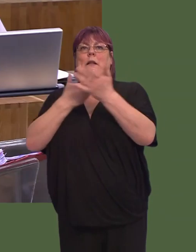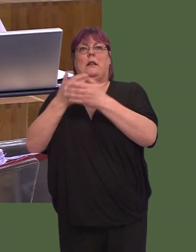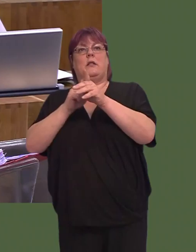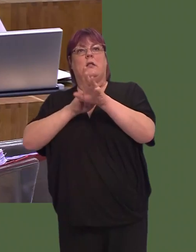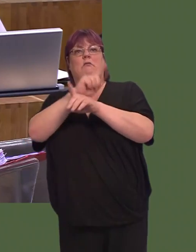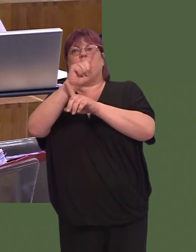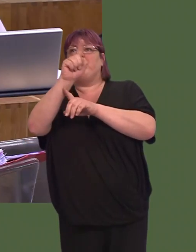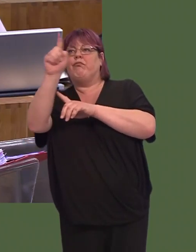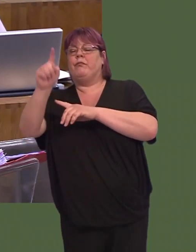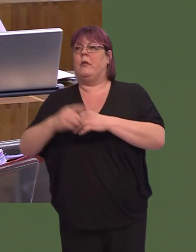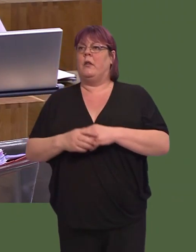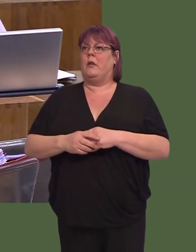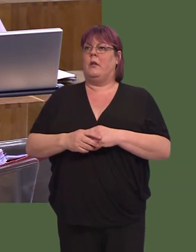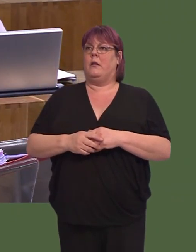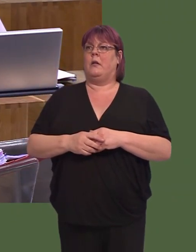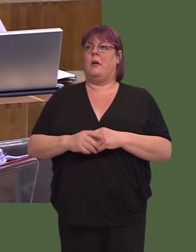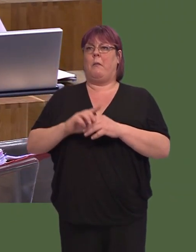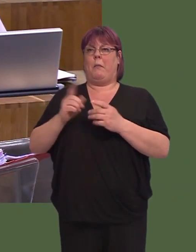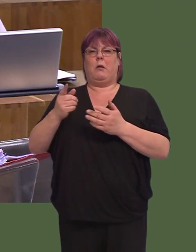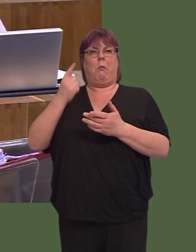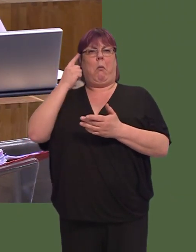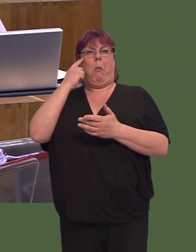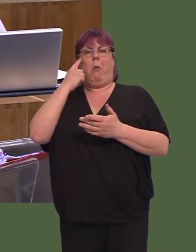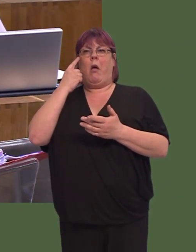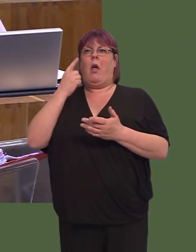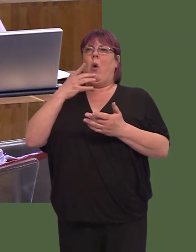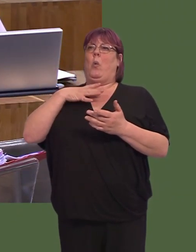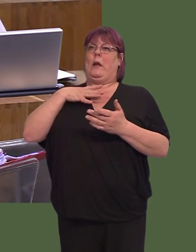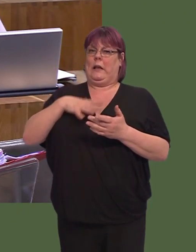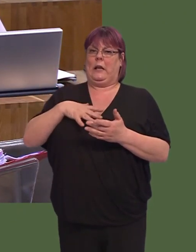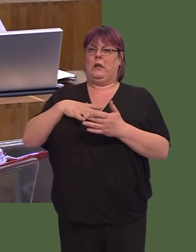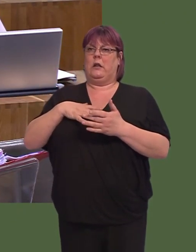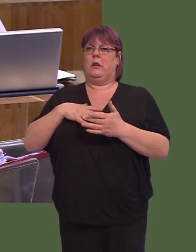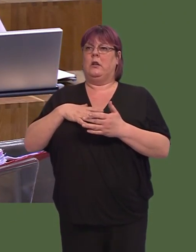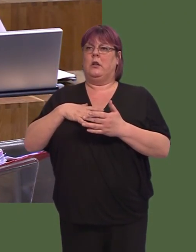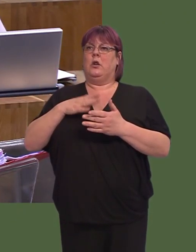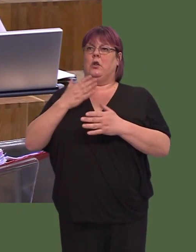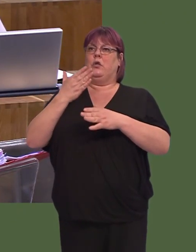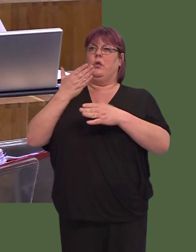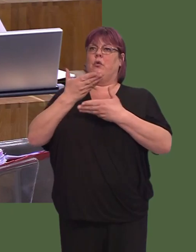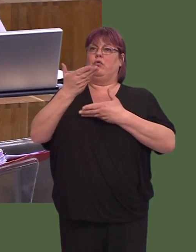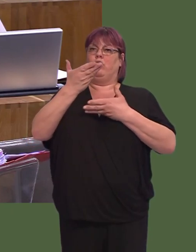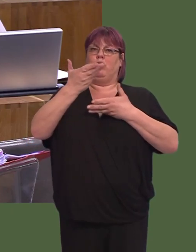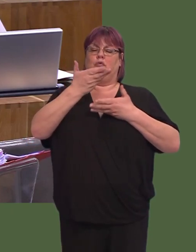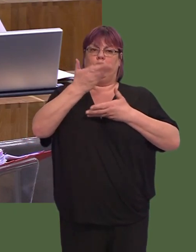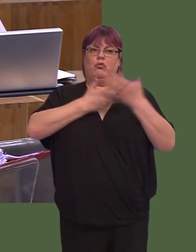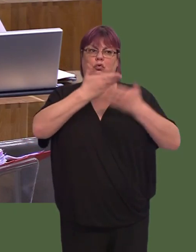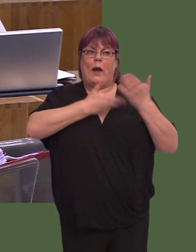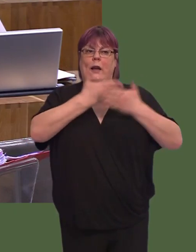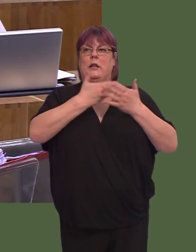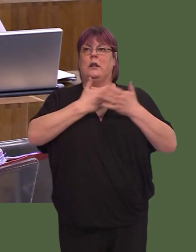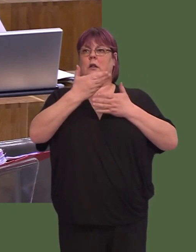It's obviously nonsensical to exclude ourselves from one of the most powerful trading blocks in the world on the basis of some dogmatic political belief.